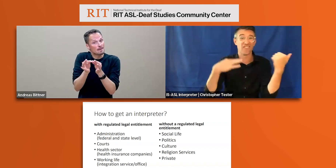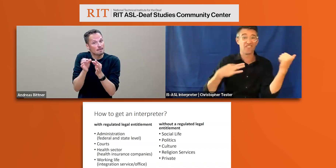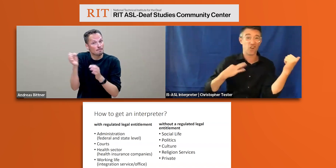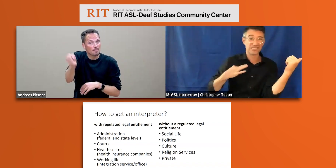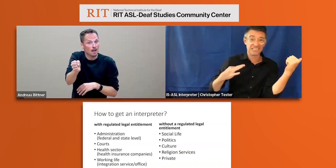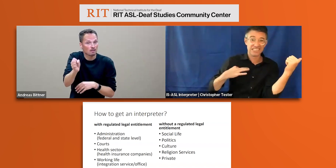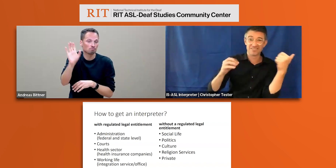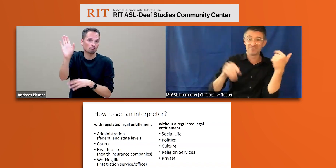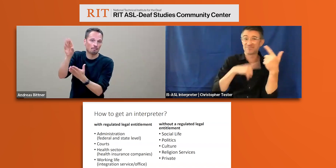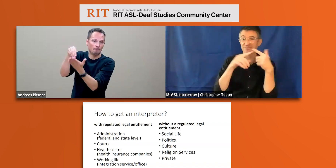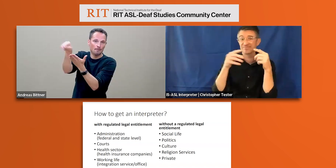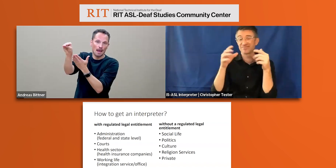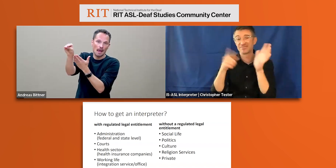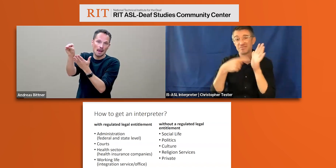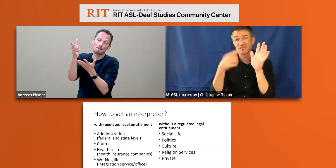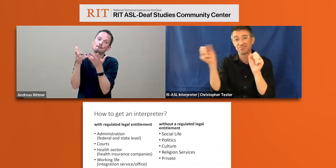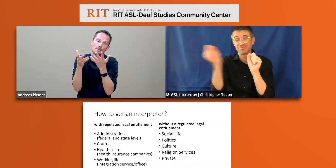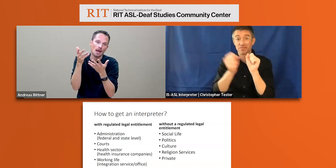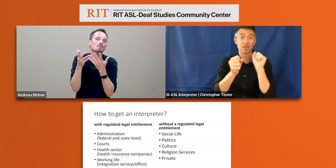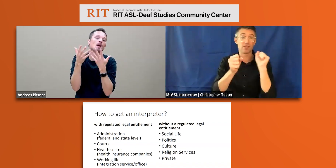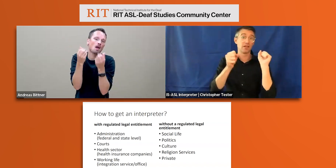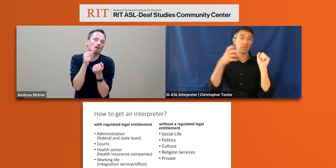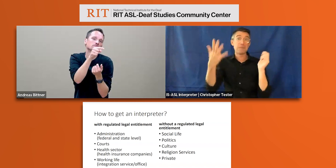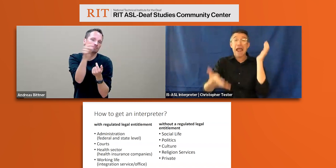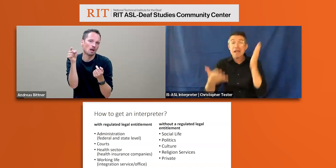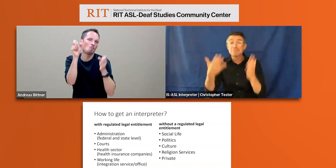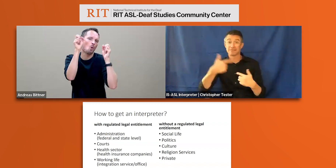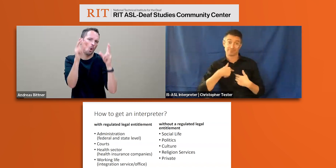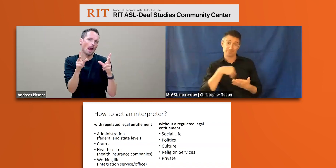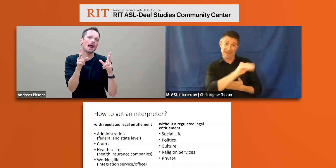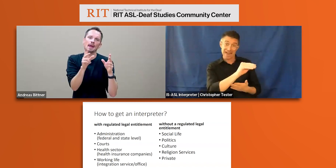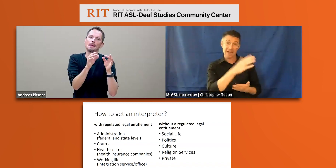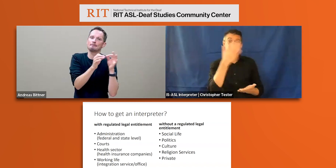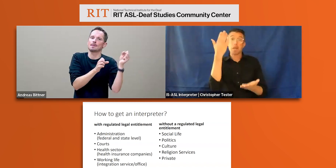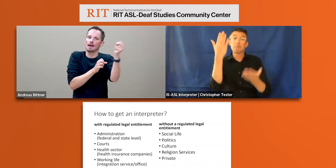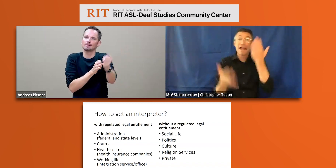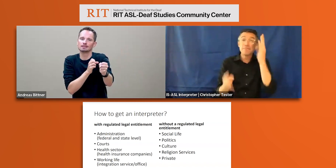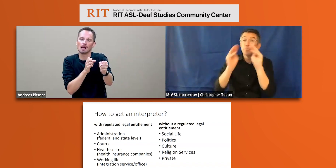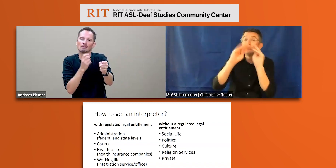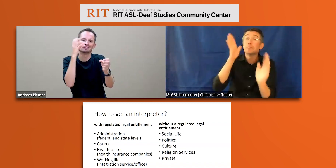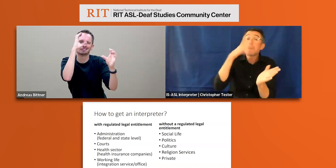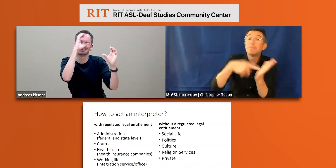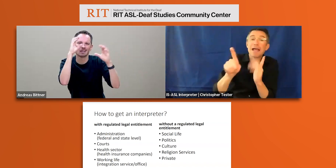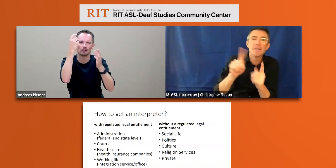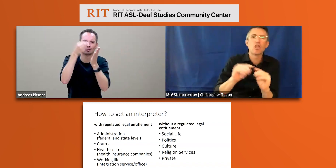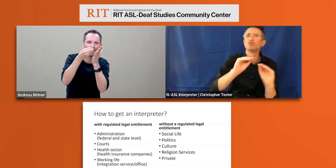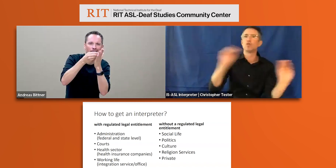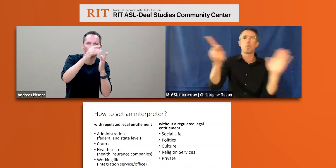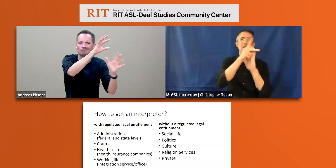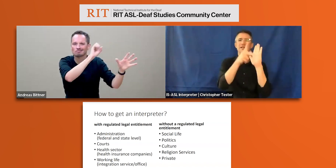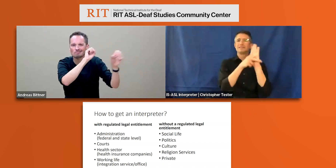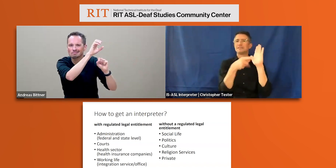And that also applies to, like, going to the museum. I might pay every once in a while.